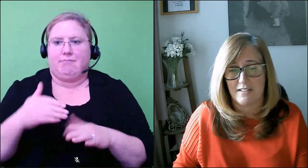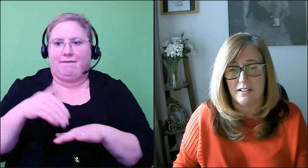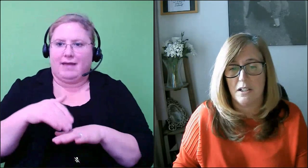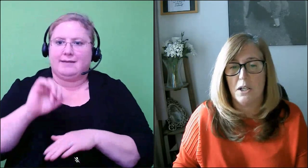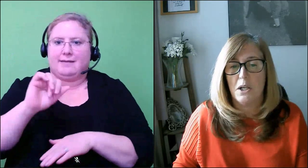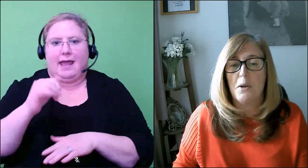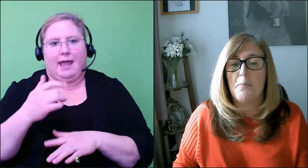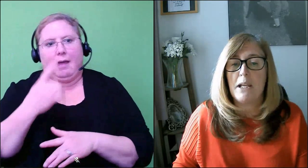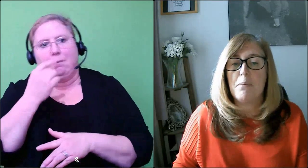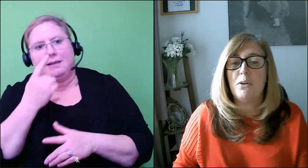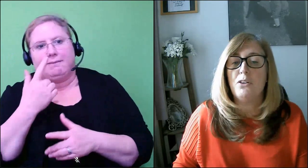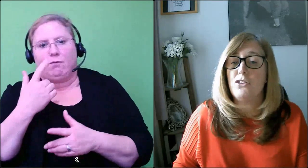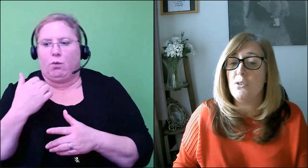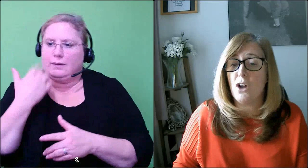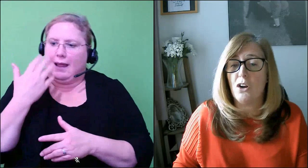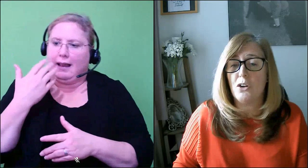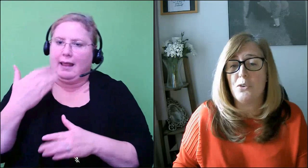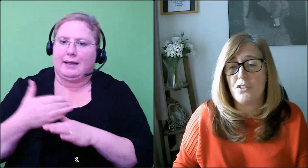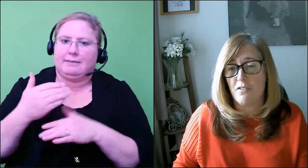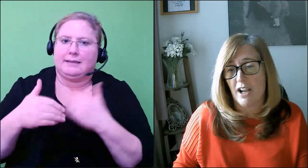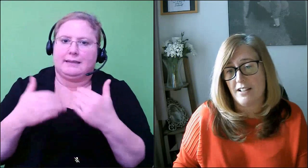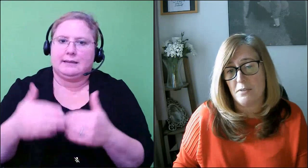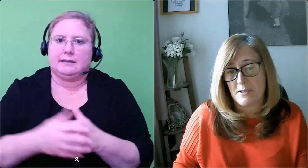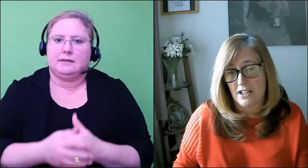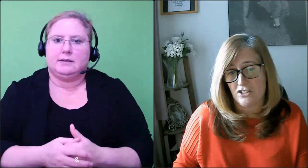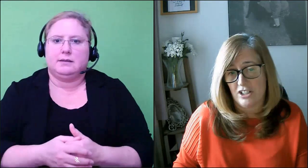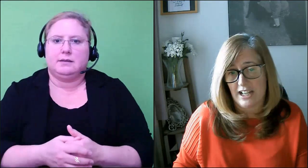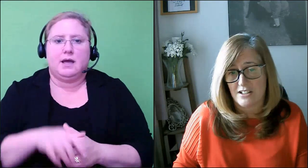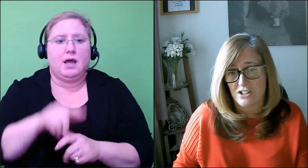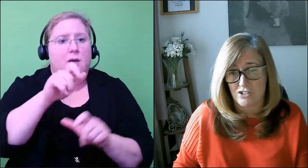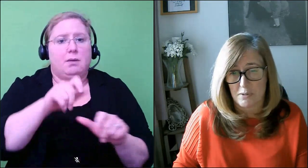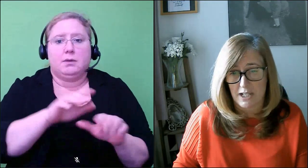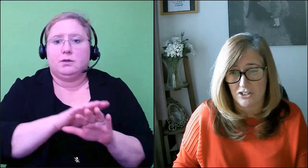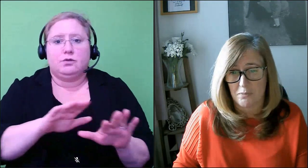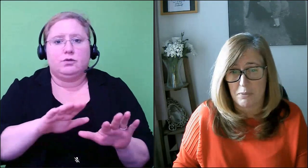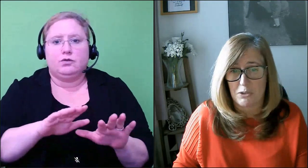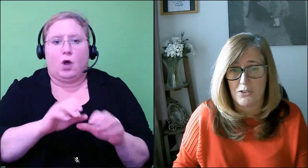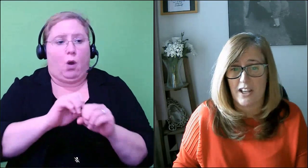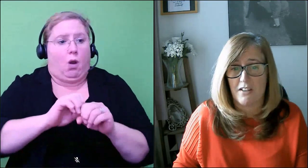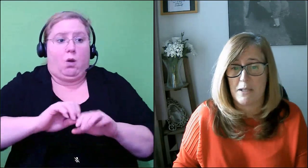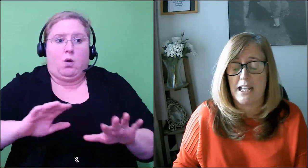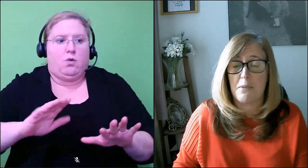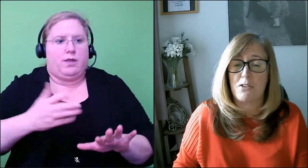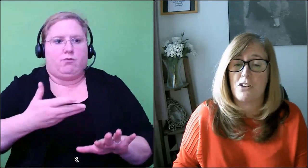People do not lose the right to protection against discrimination because they have been